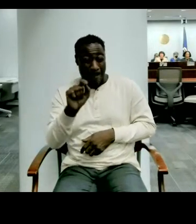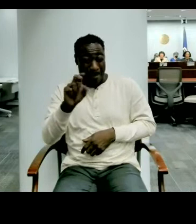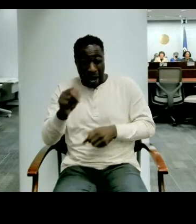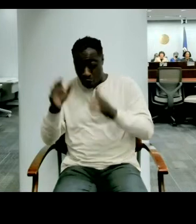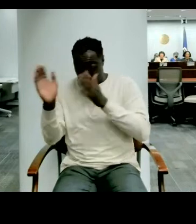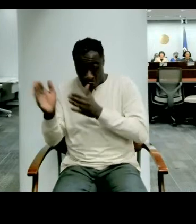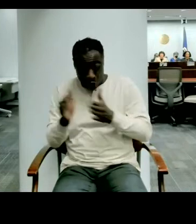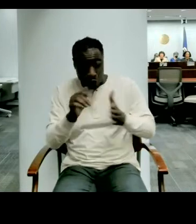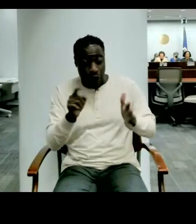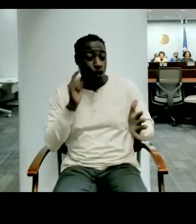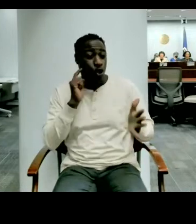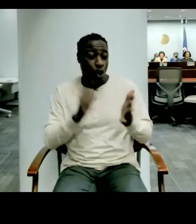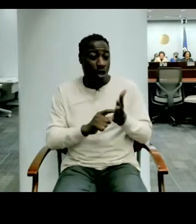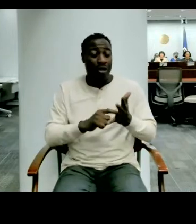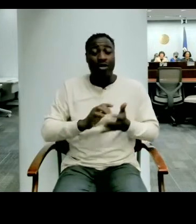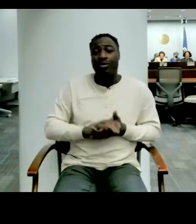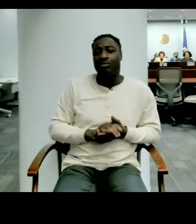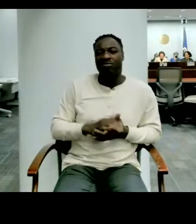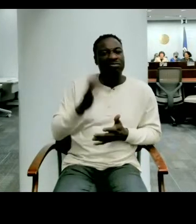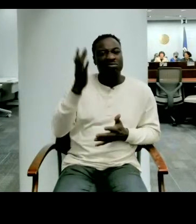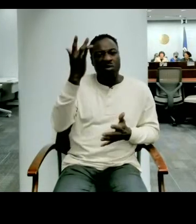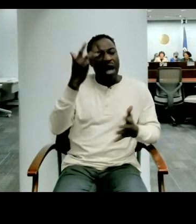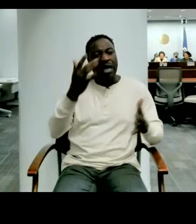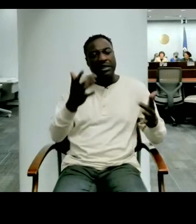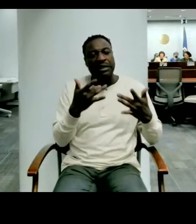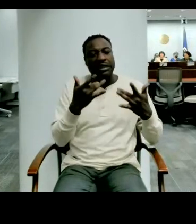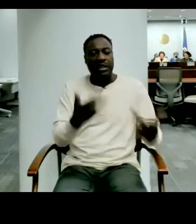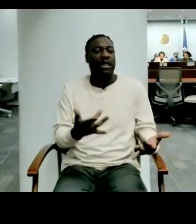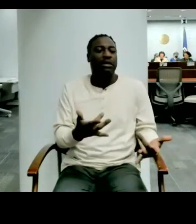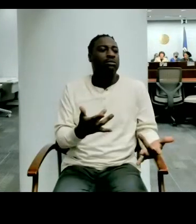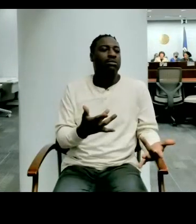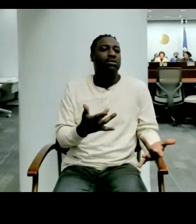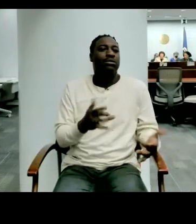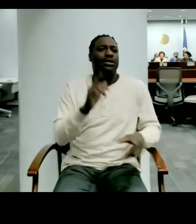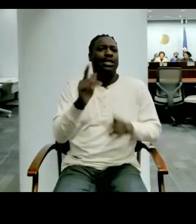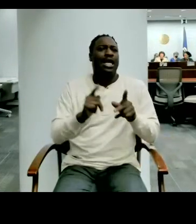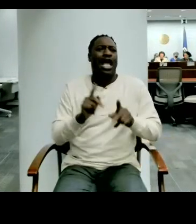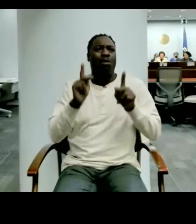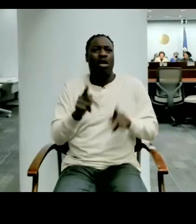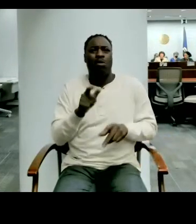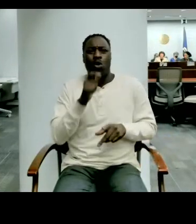reason you think it tends to um the type of people who may be blowing the whistle?